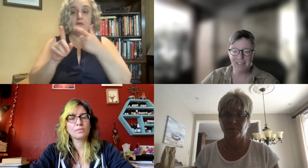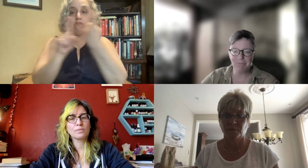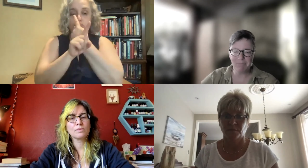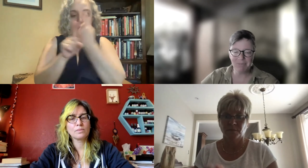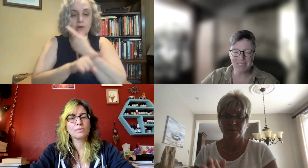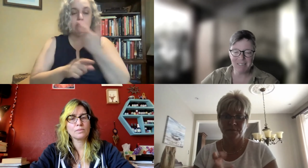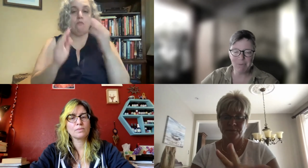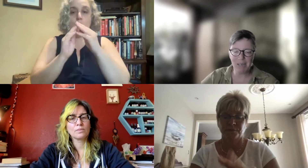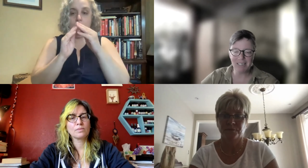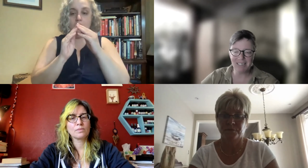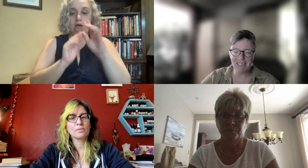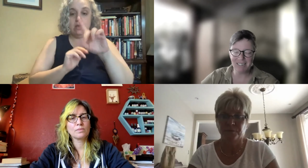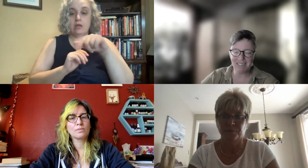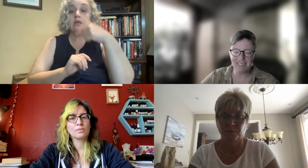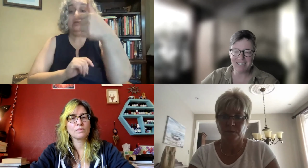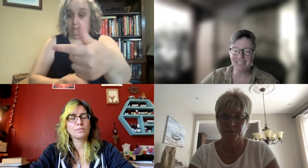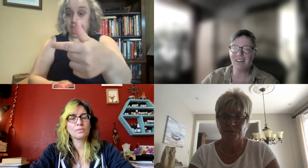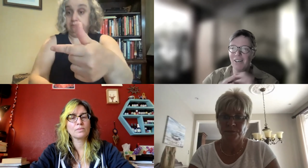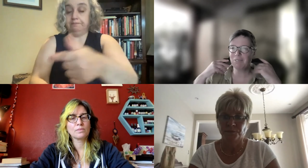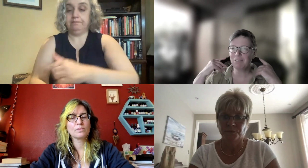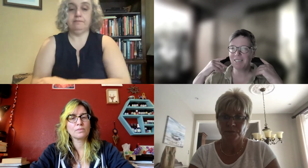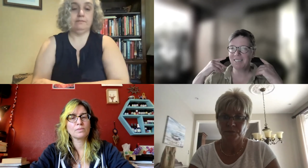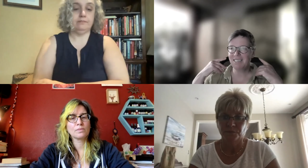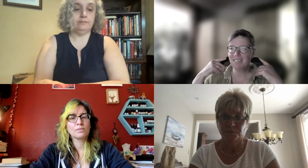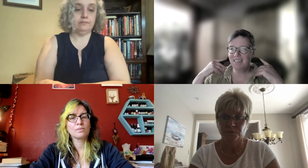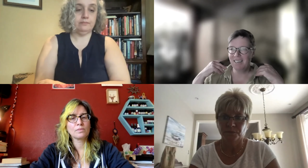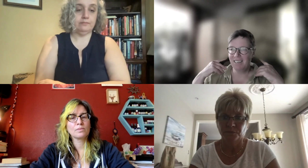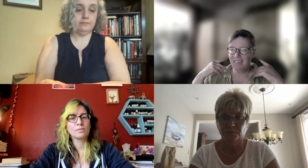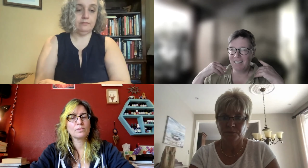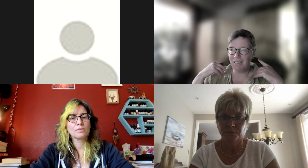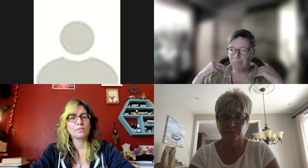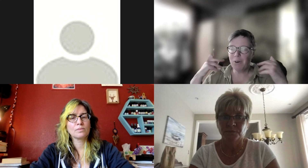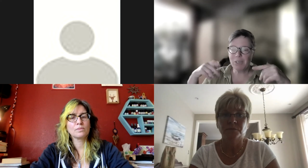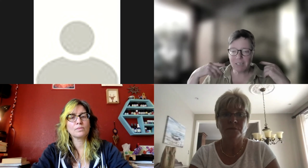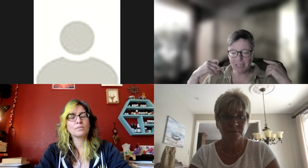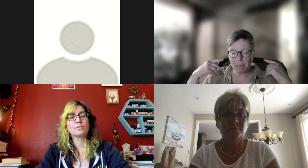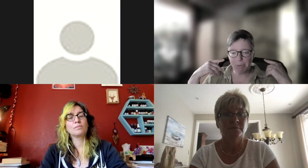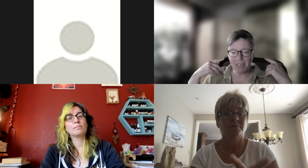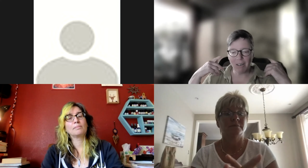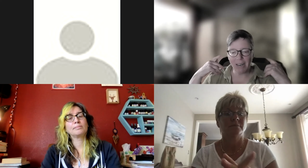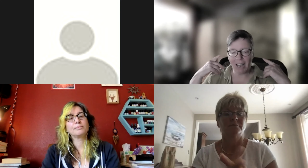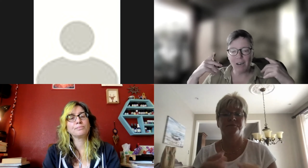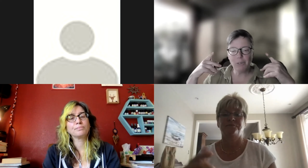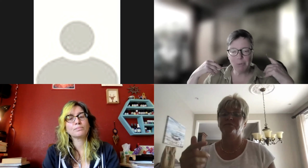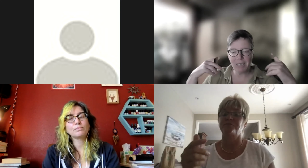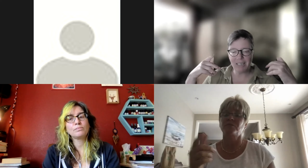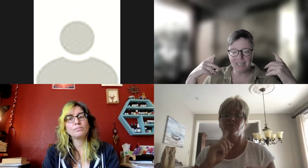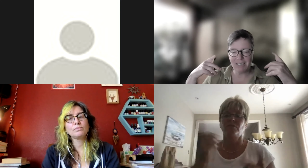But our focus has been on how do we